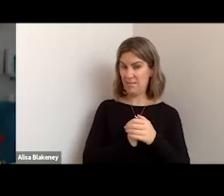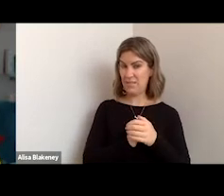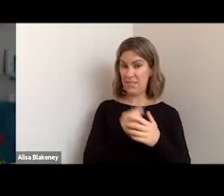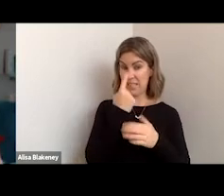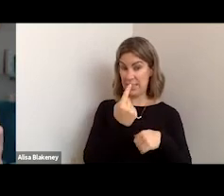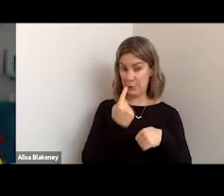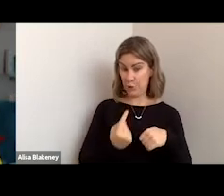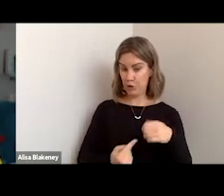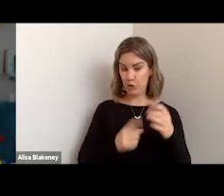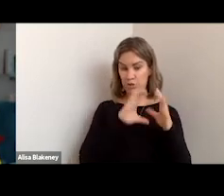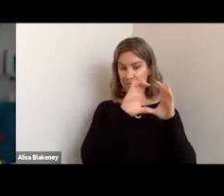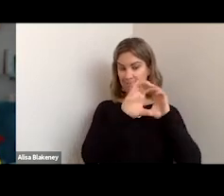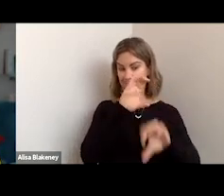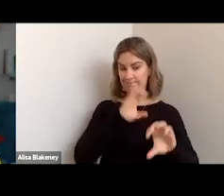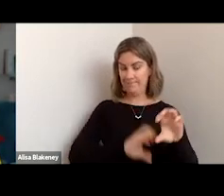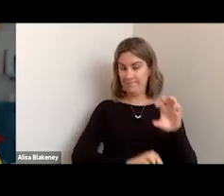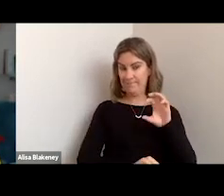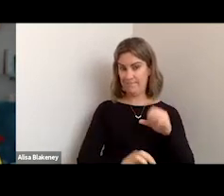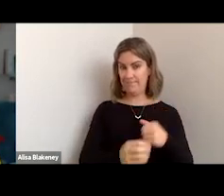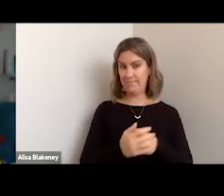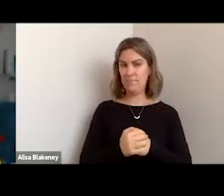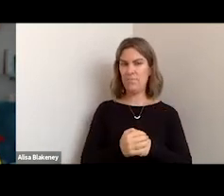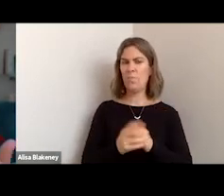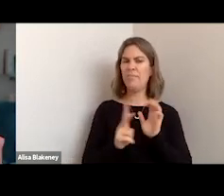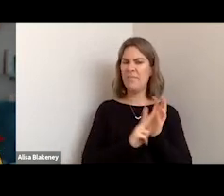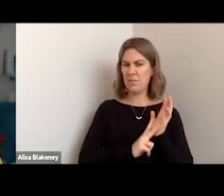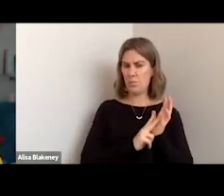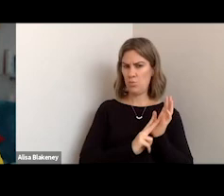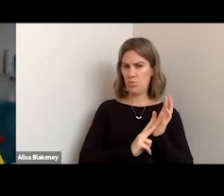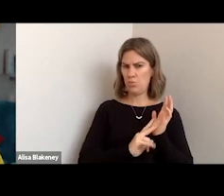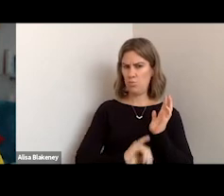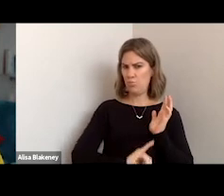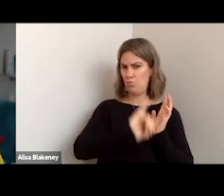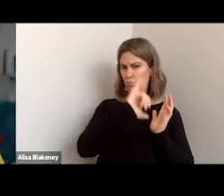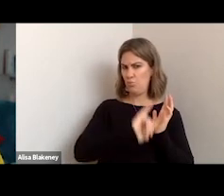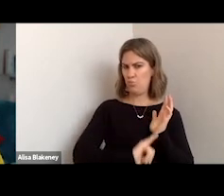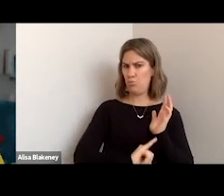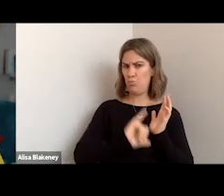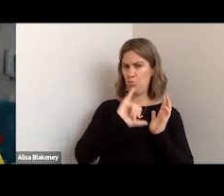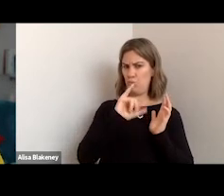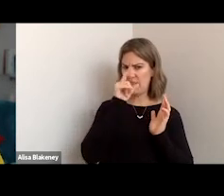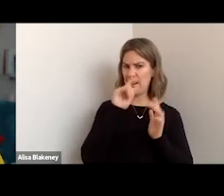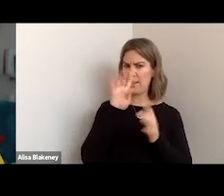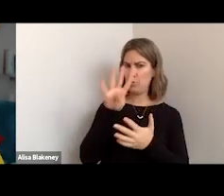on your page or in your magazine, or video, that's obvious - as a spreadsheet.